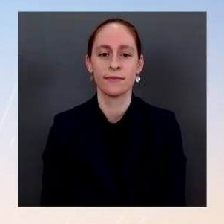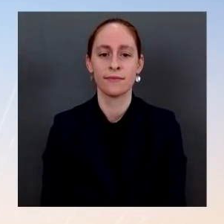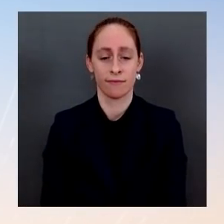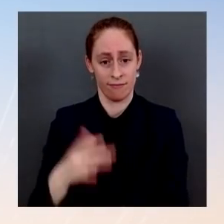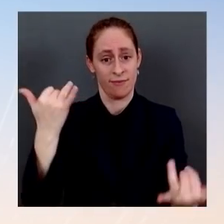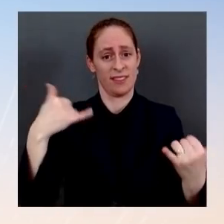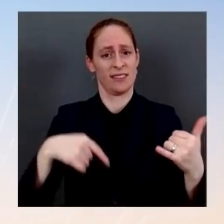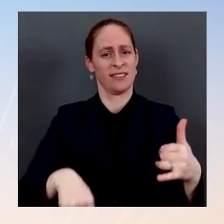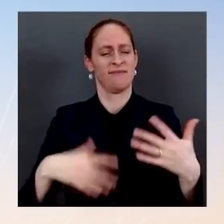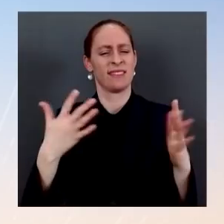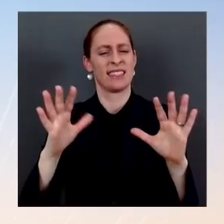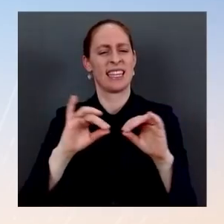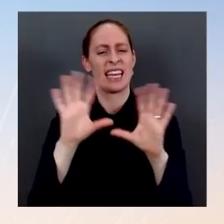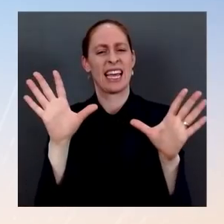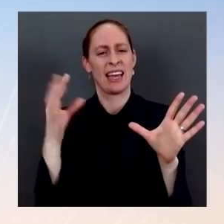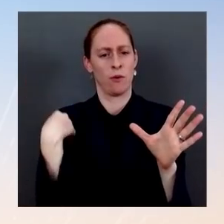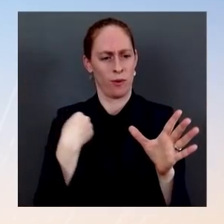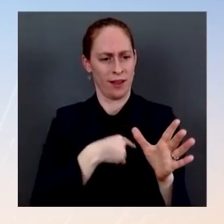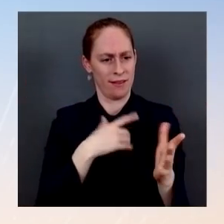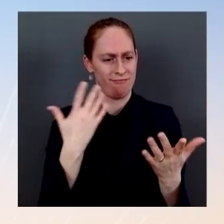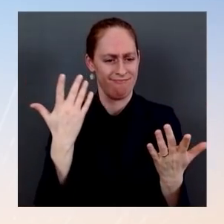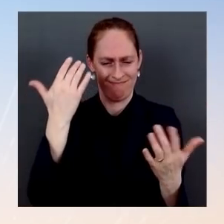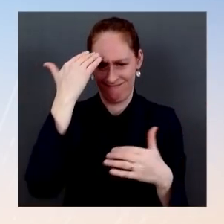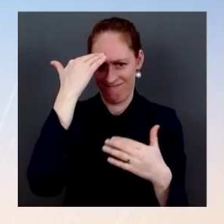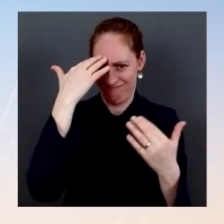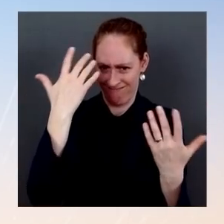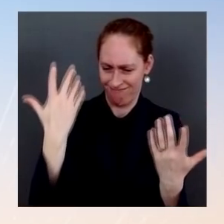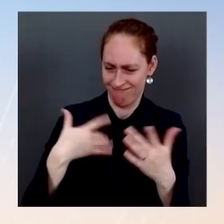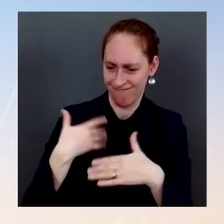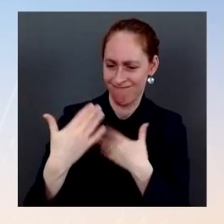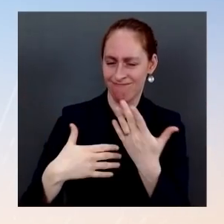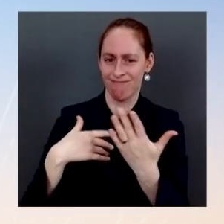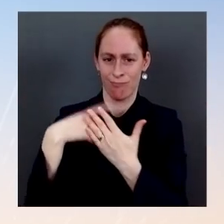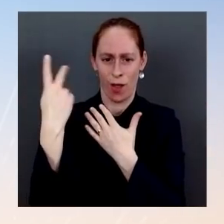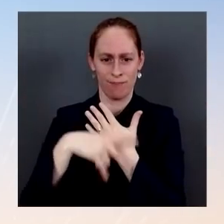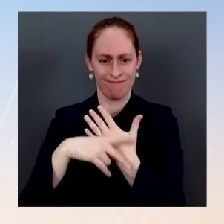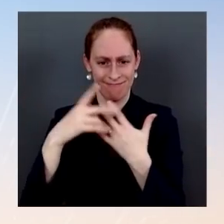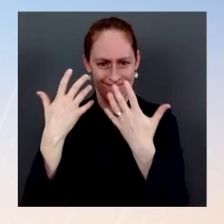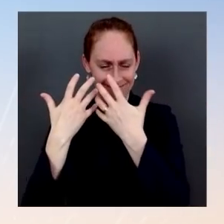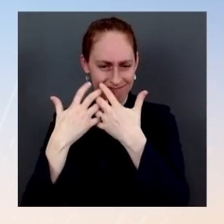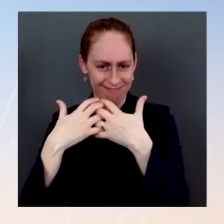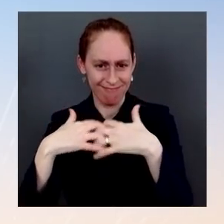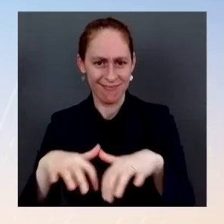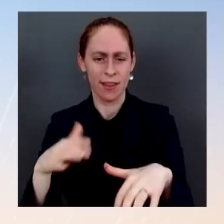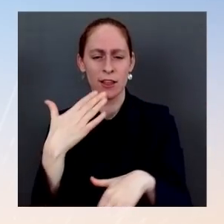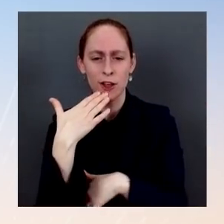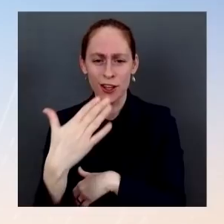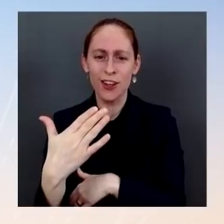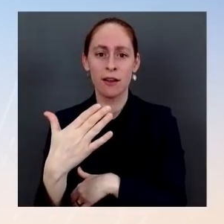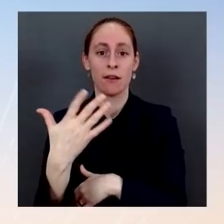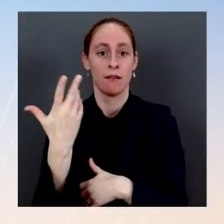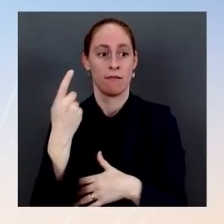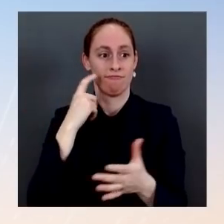over the last four weeks is near its lowest level since 1969. We've added nearly 6 million jobs this year --